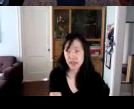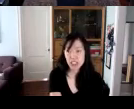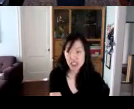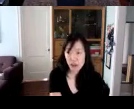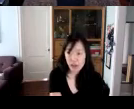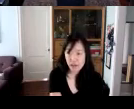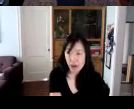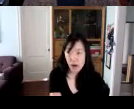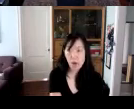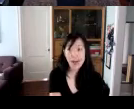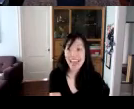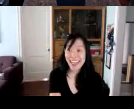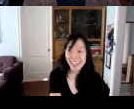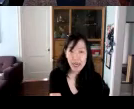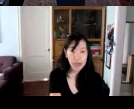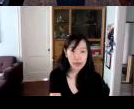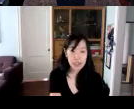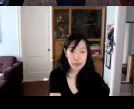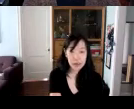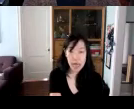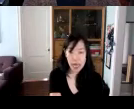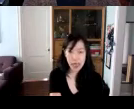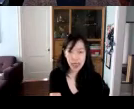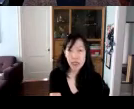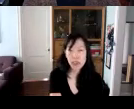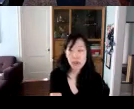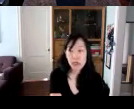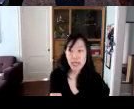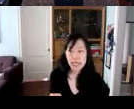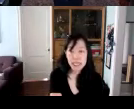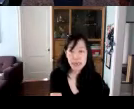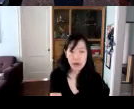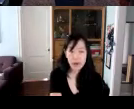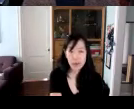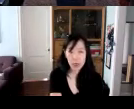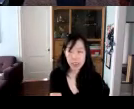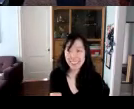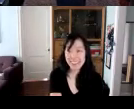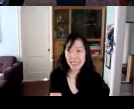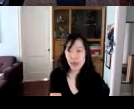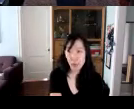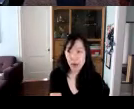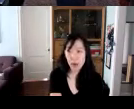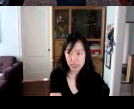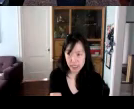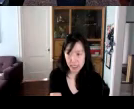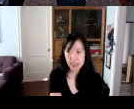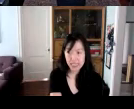additional information or an edit on your W9, you will get an email from her stating what we need